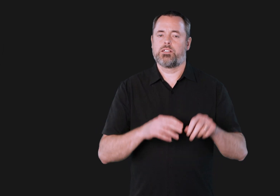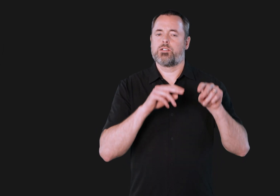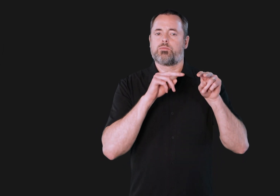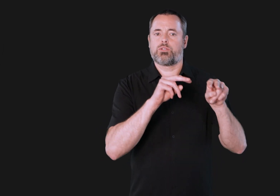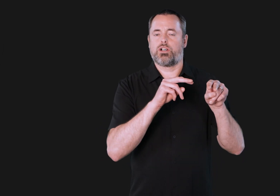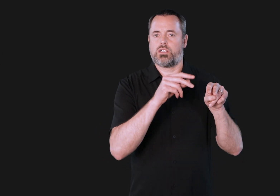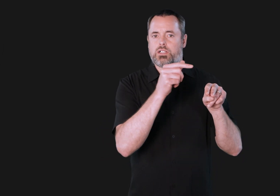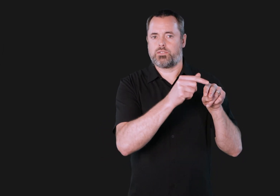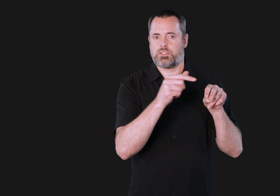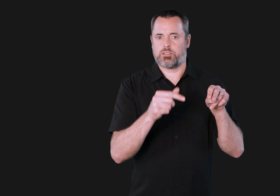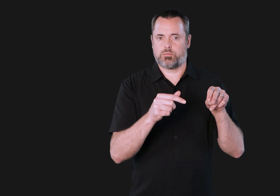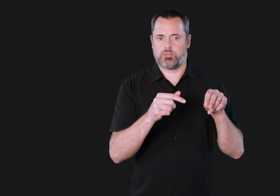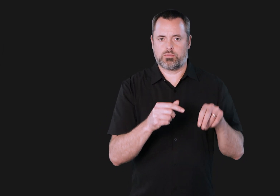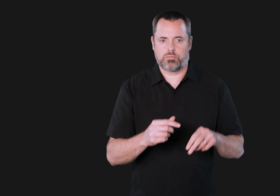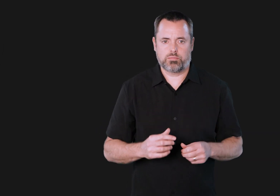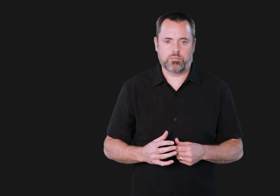Monitoring government